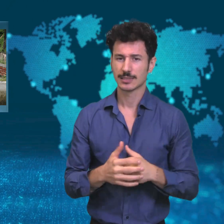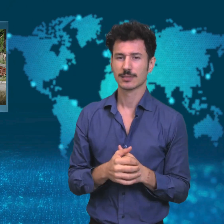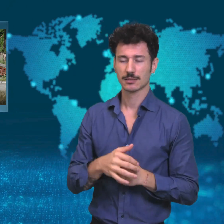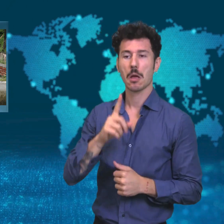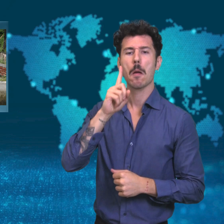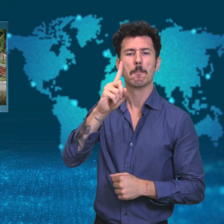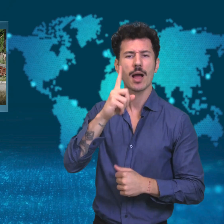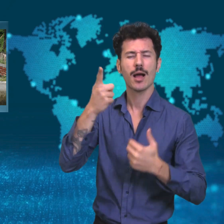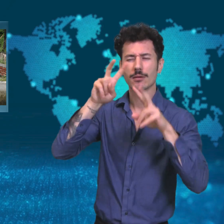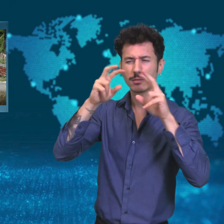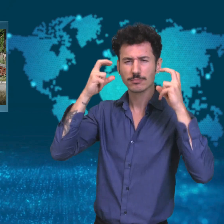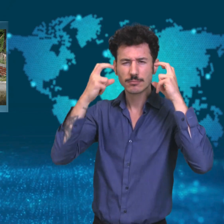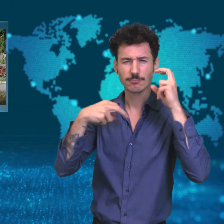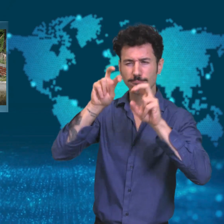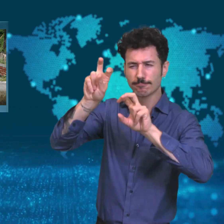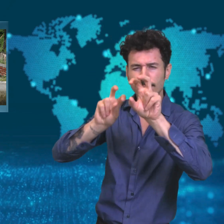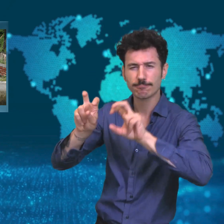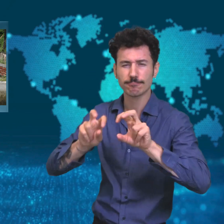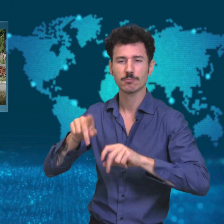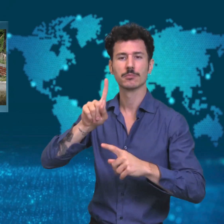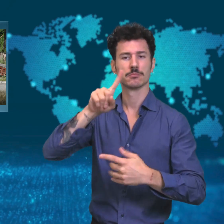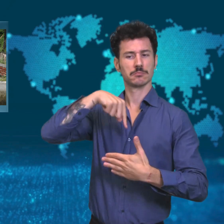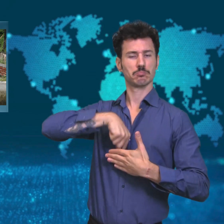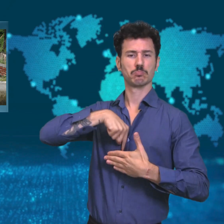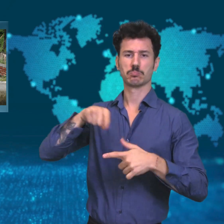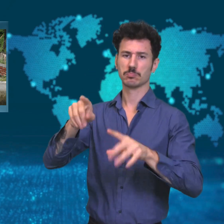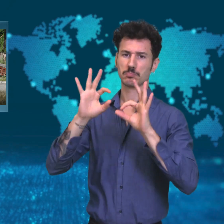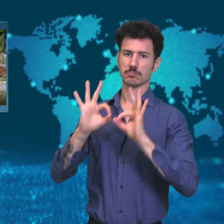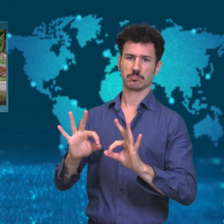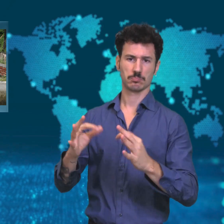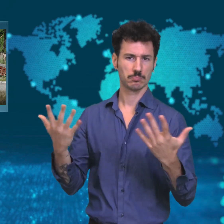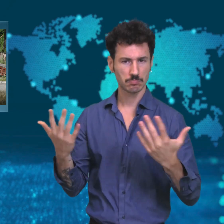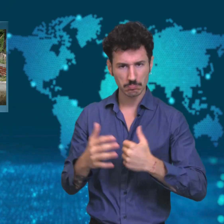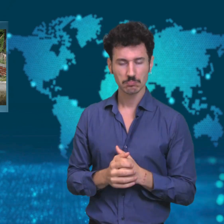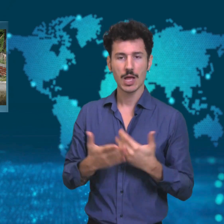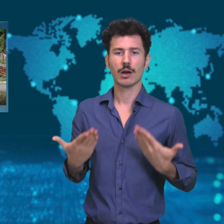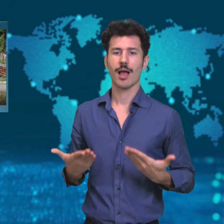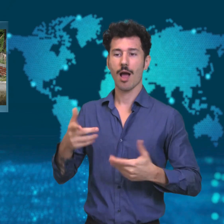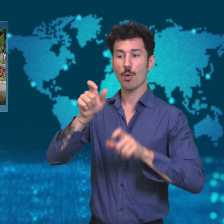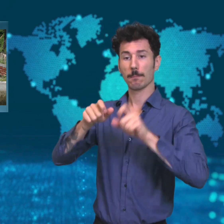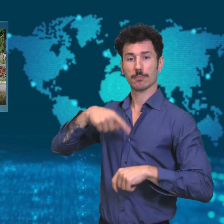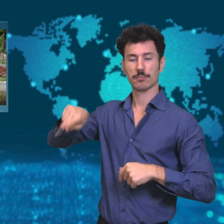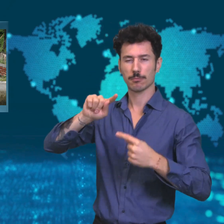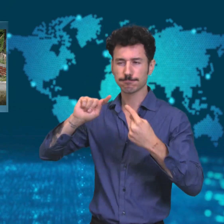In spite of his ailments, he passed the medical exam.